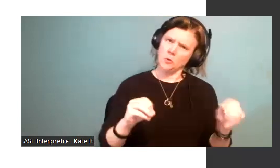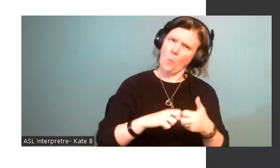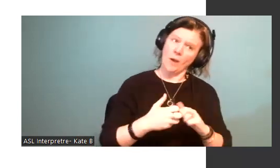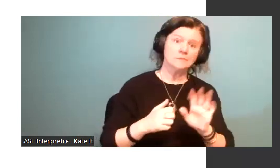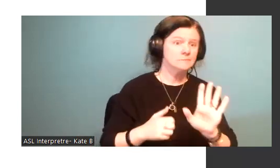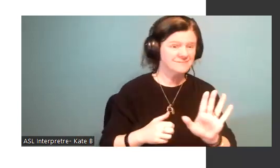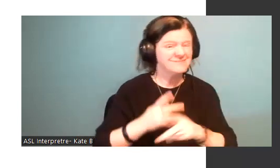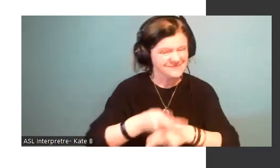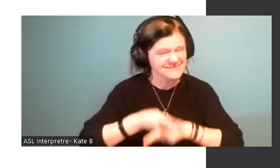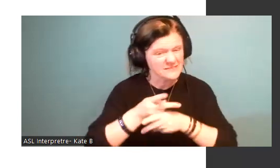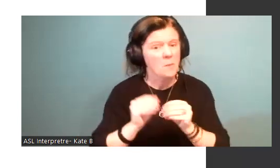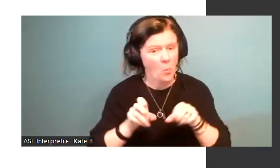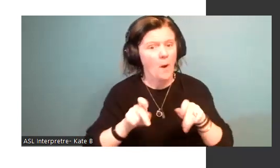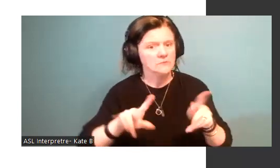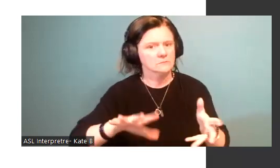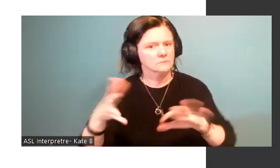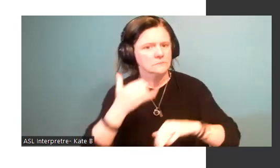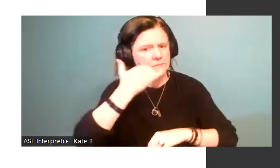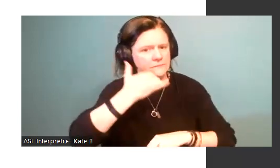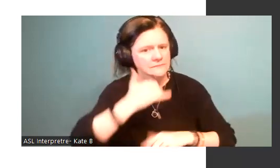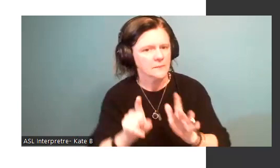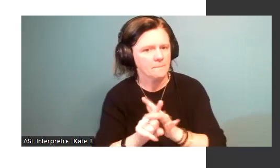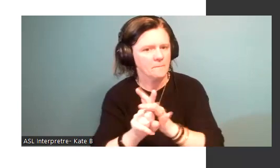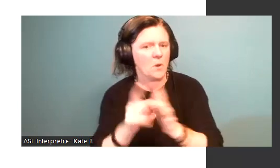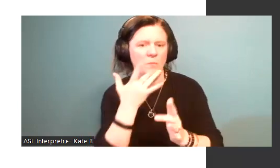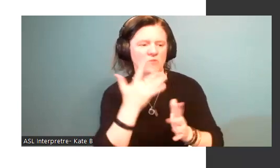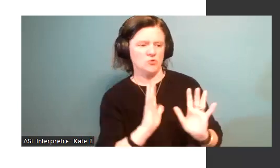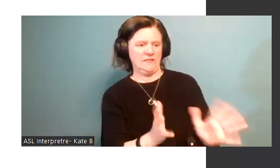Like Karl was saying there, role equals button.